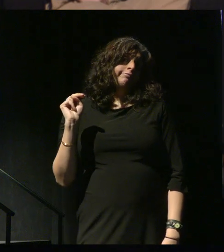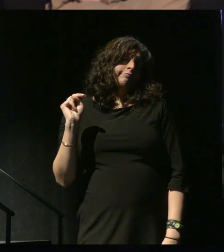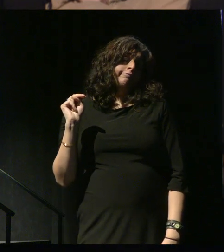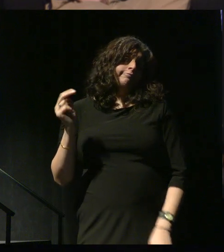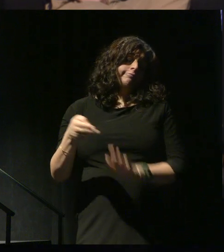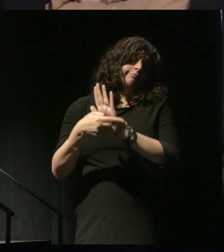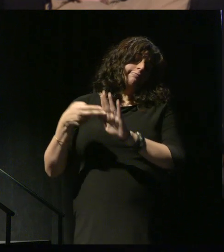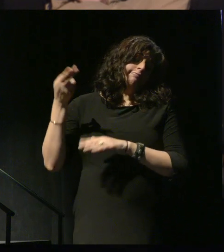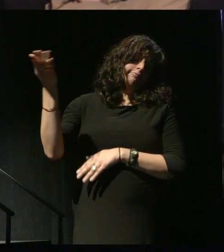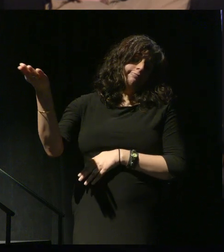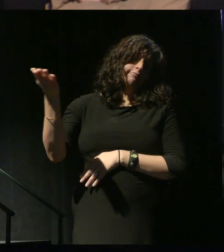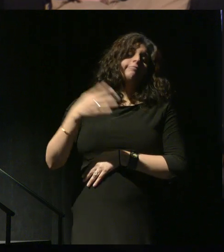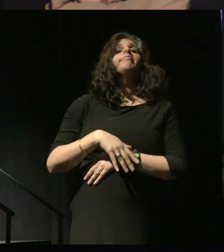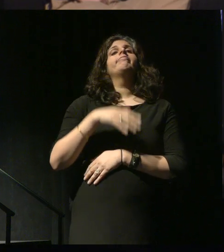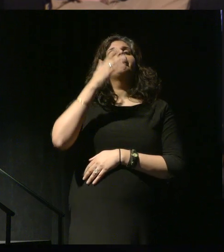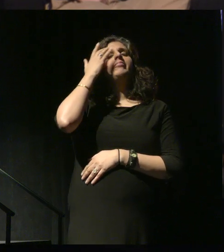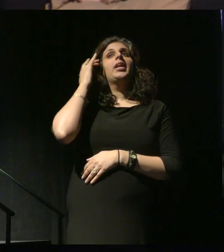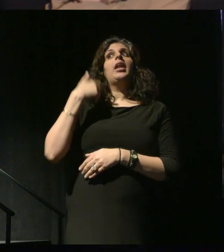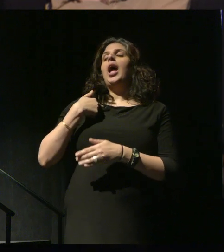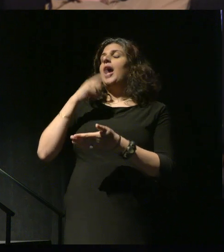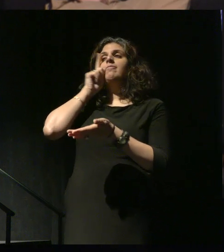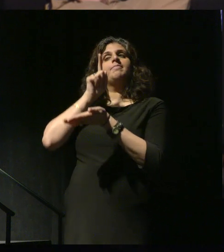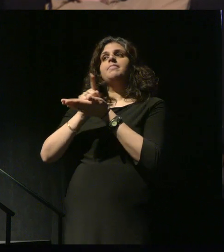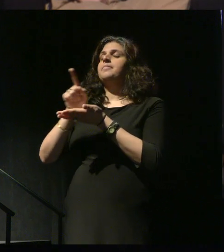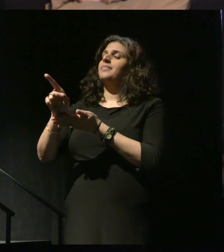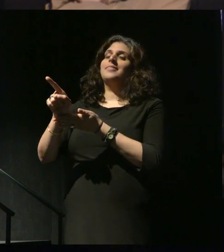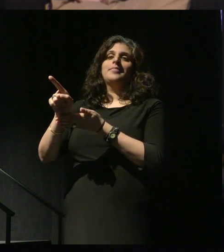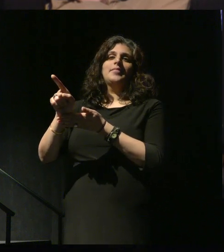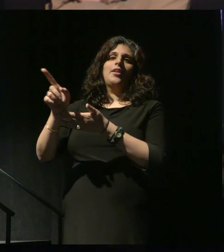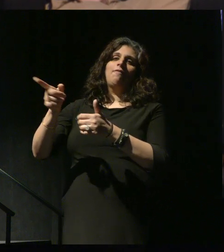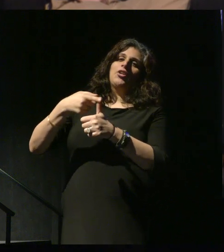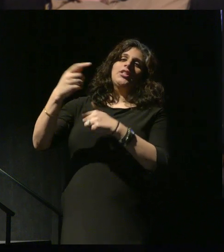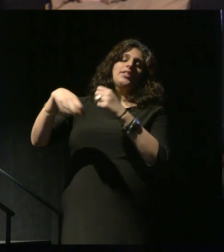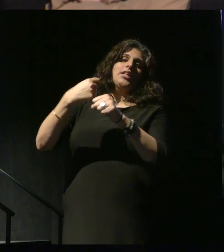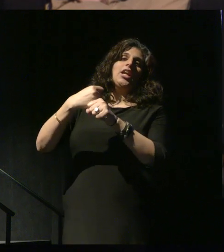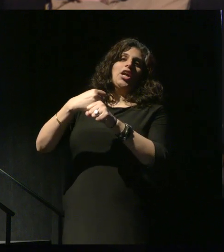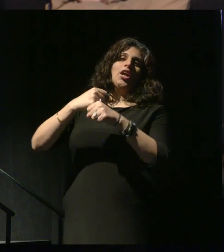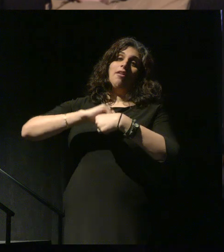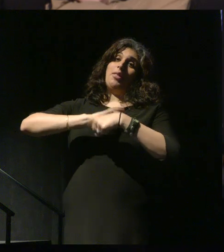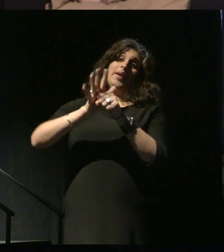And I fell in love with him in the first year of the pandemic.